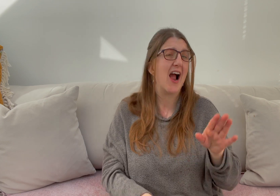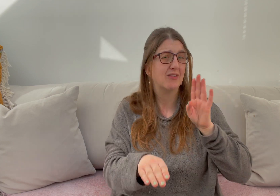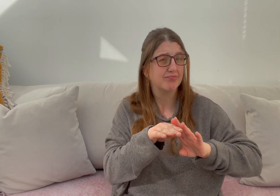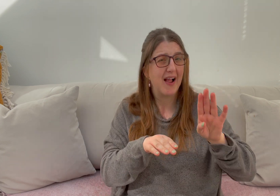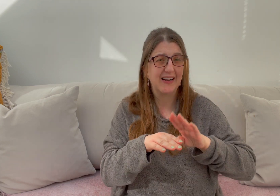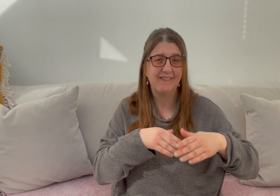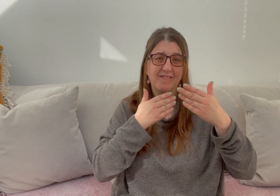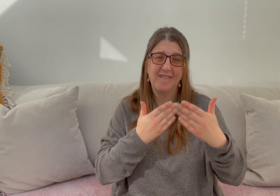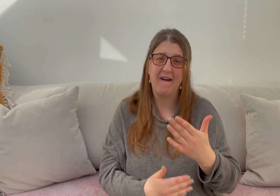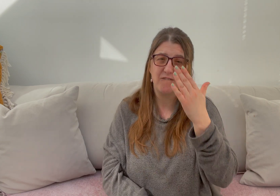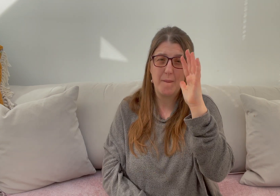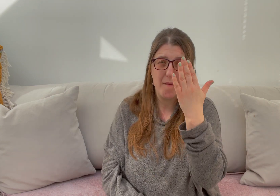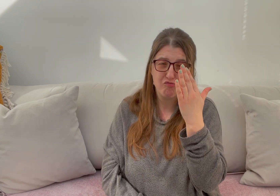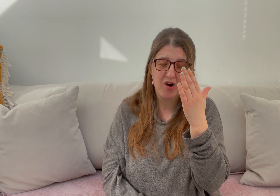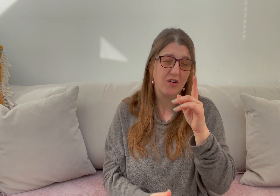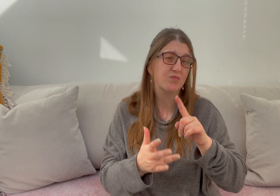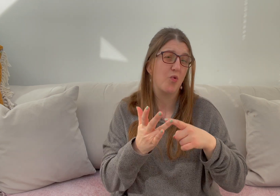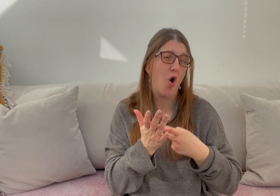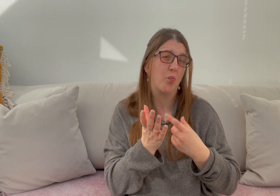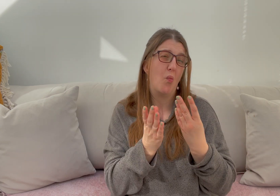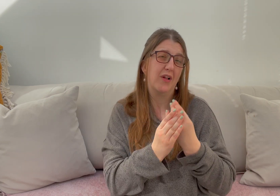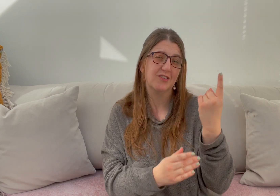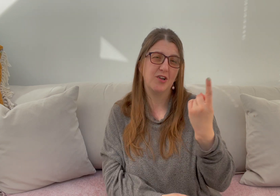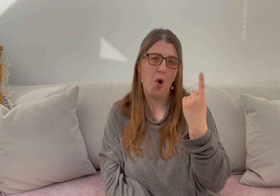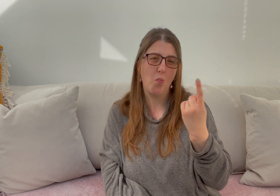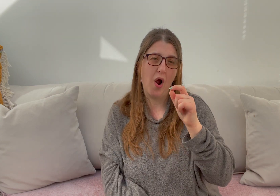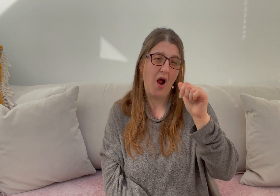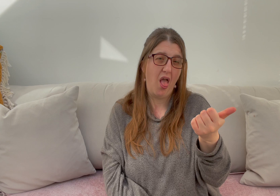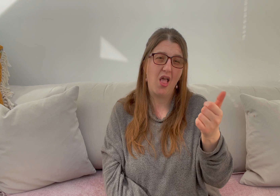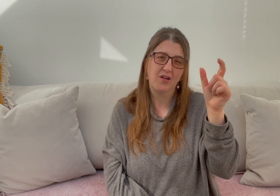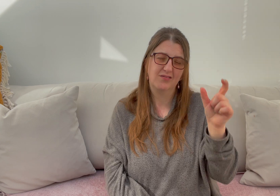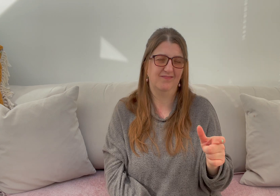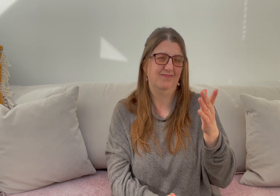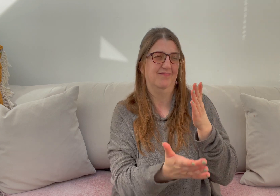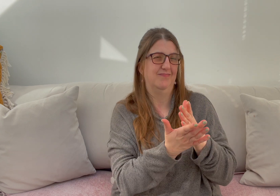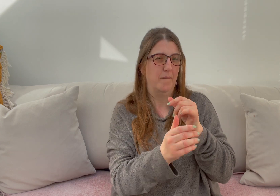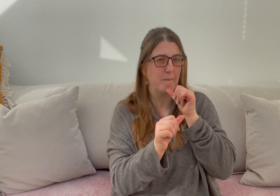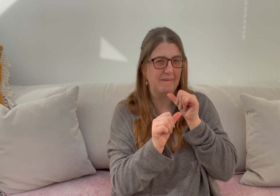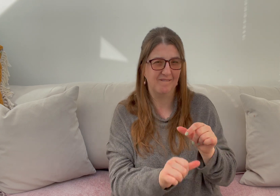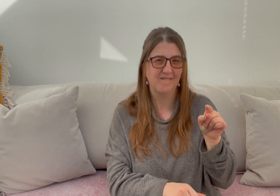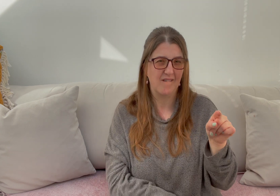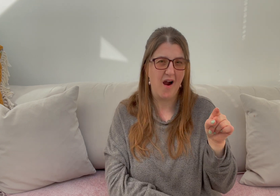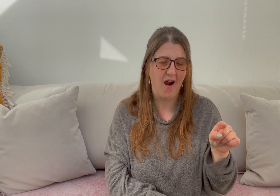and practice infront of the mirrors or with someone else which is preferred.